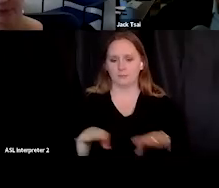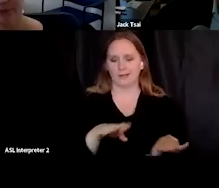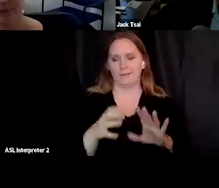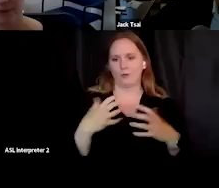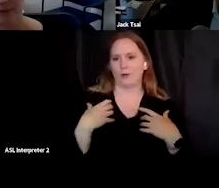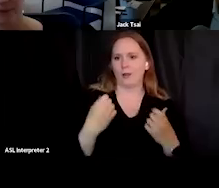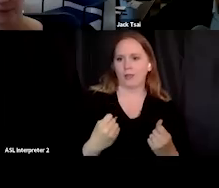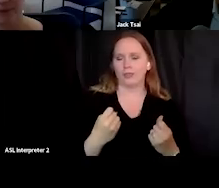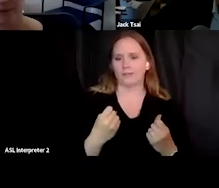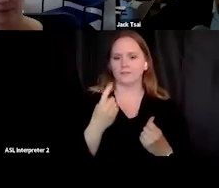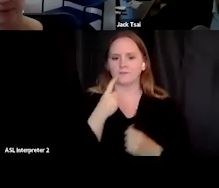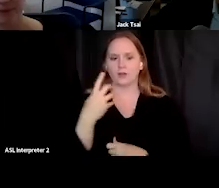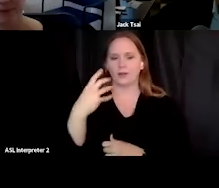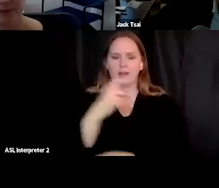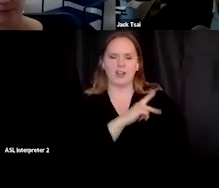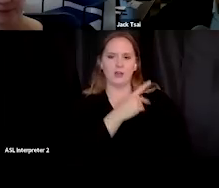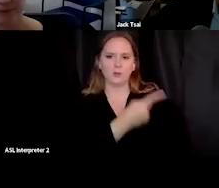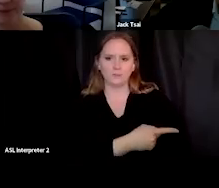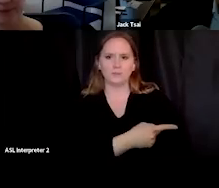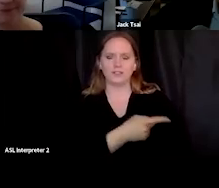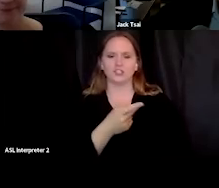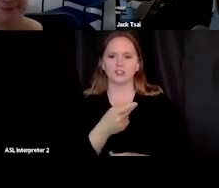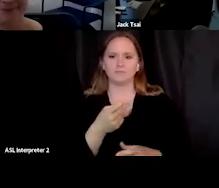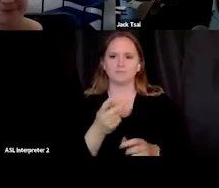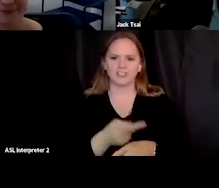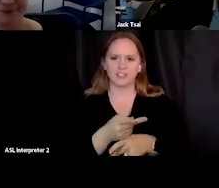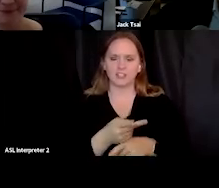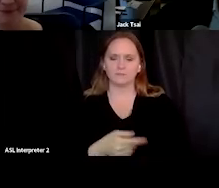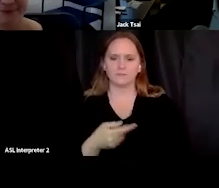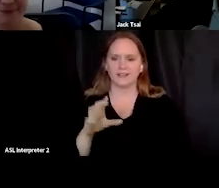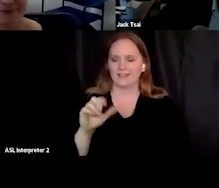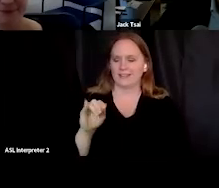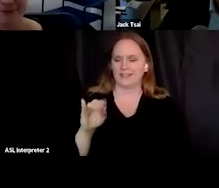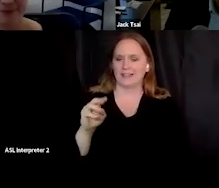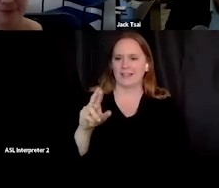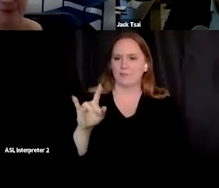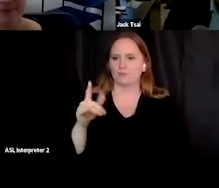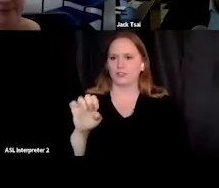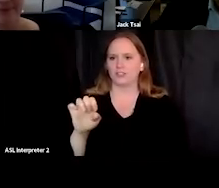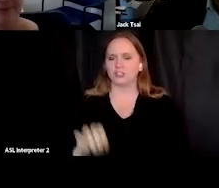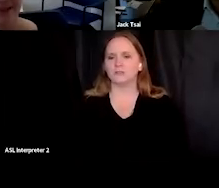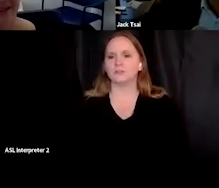for outpatient group therapy at Cambridge Health Alliance. With that, I'll hand it over to Dr. Greig.